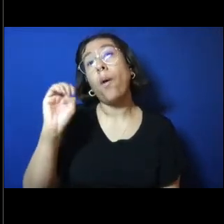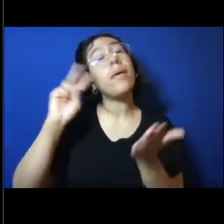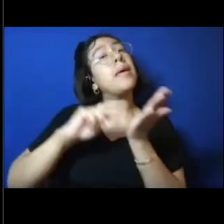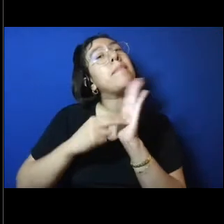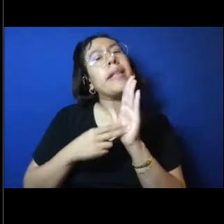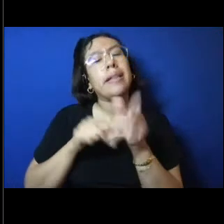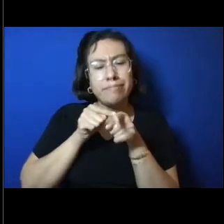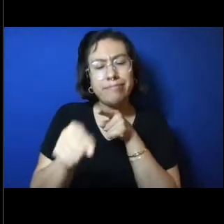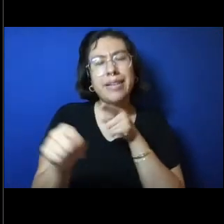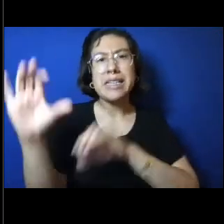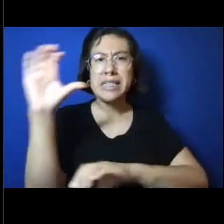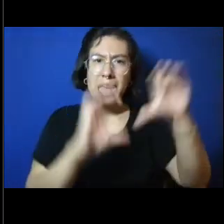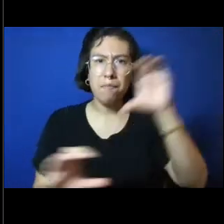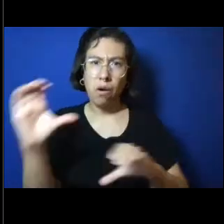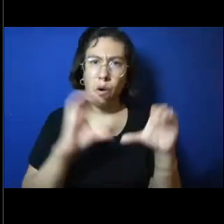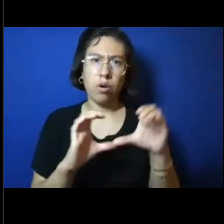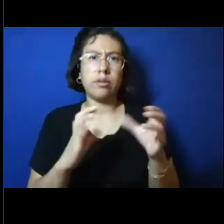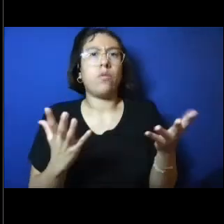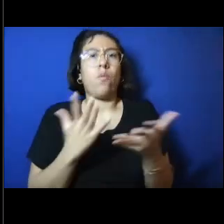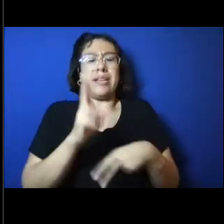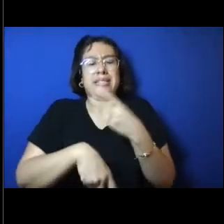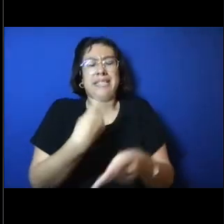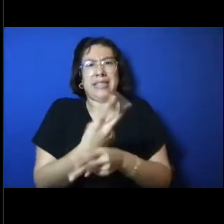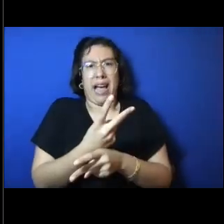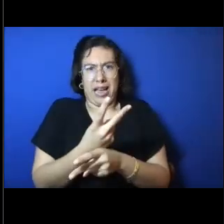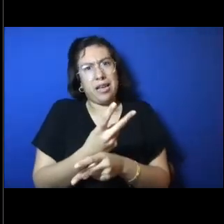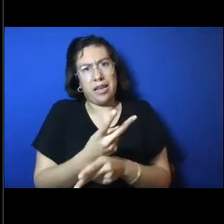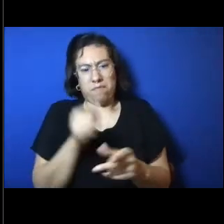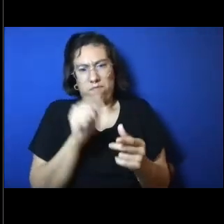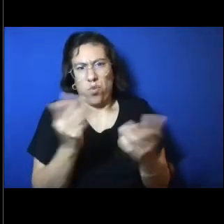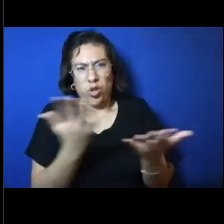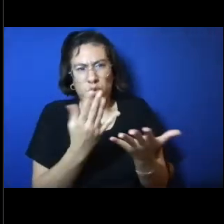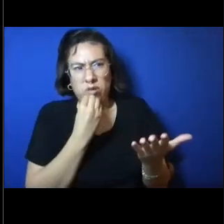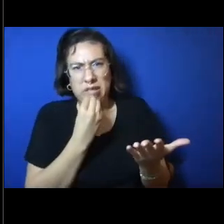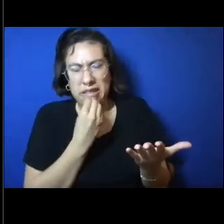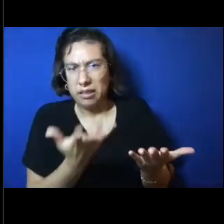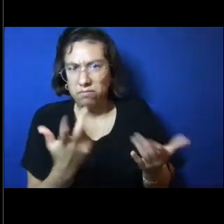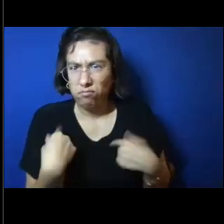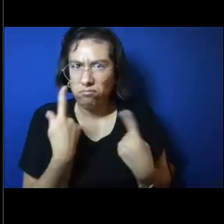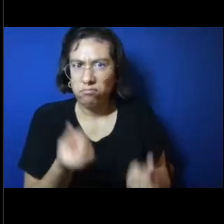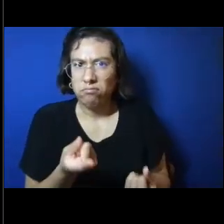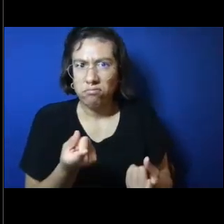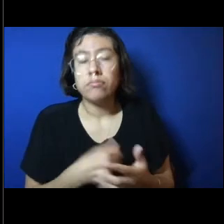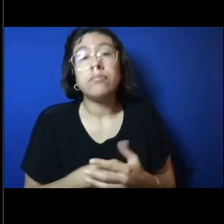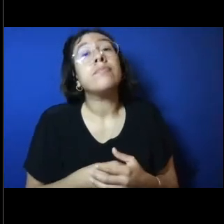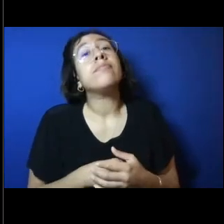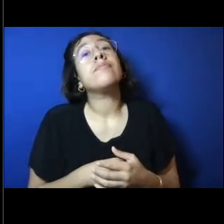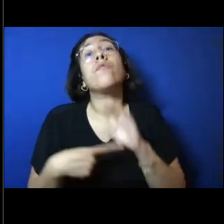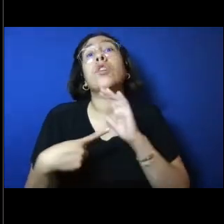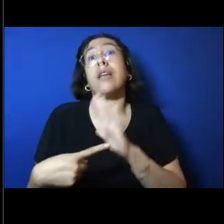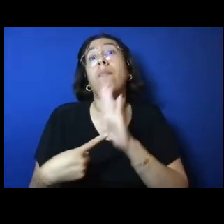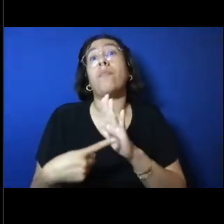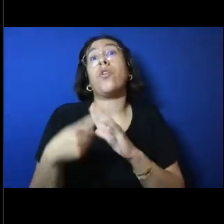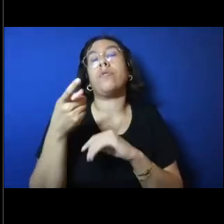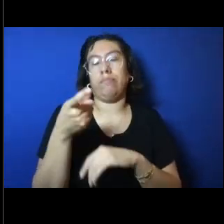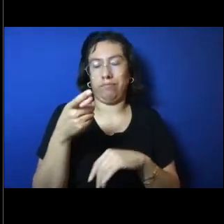that tells us what types of things that animal is eating. So it's the classic example of you are what you eat.